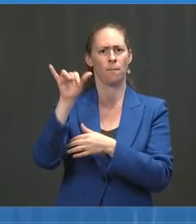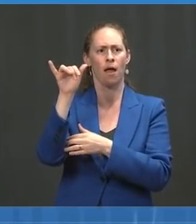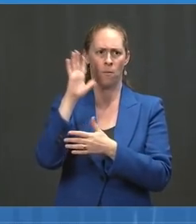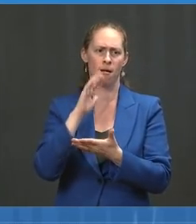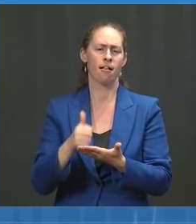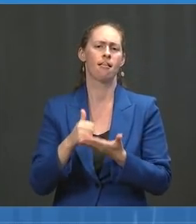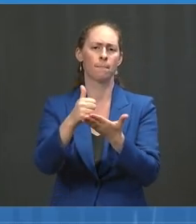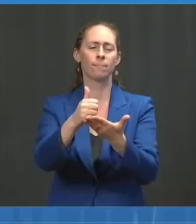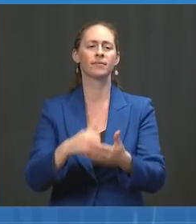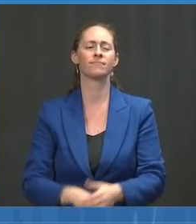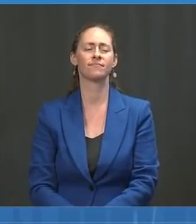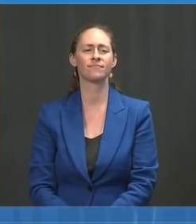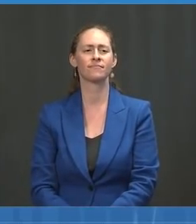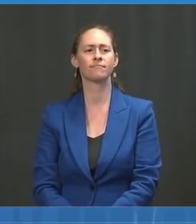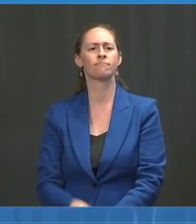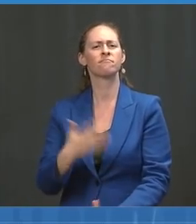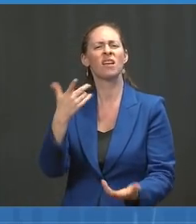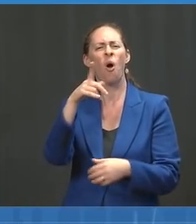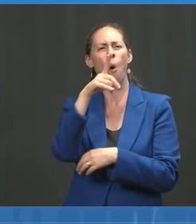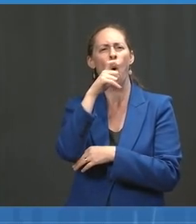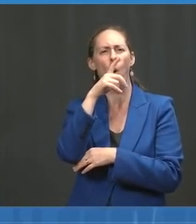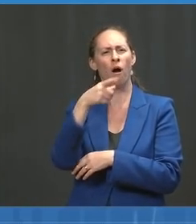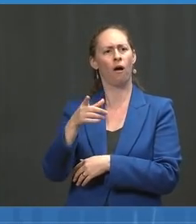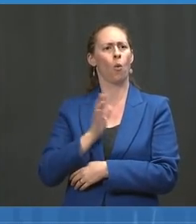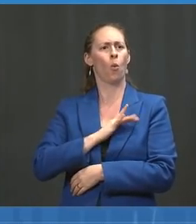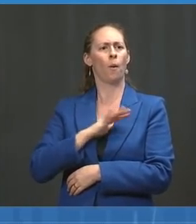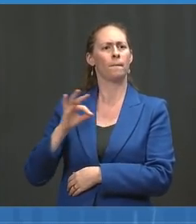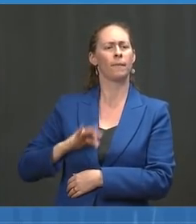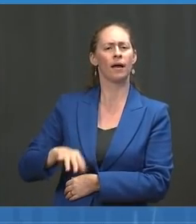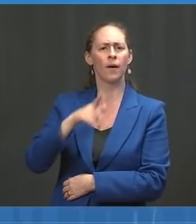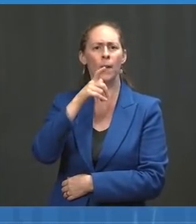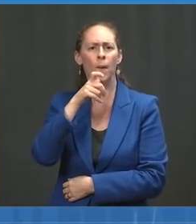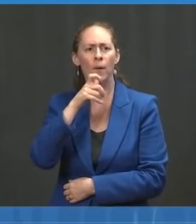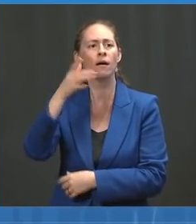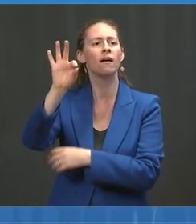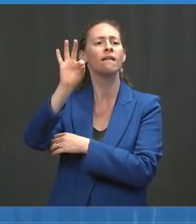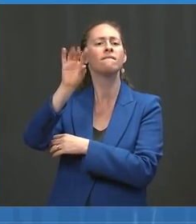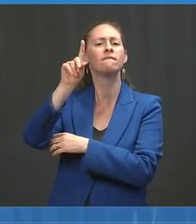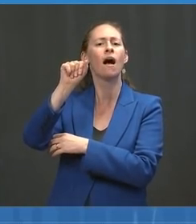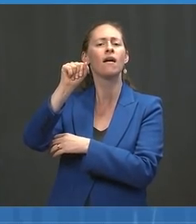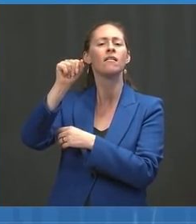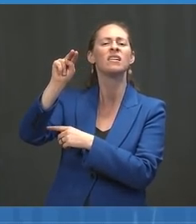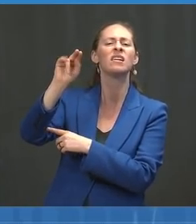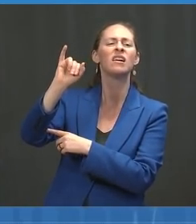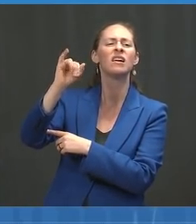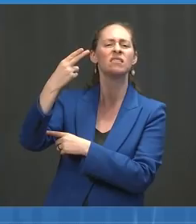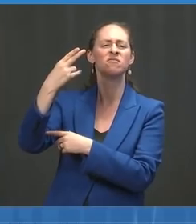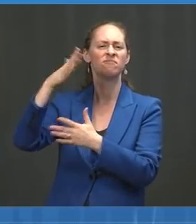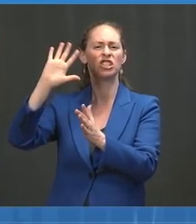this is a list from the FDA and the NIH treatment guidelines about all of the people